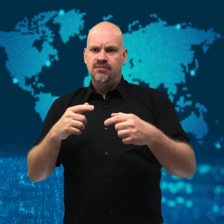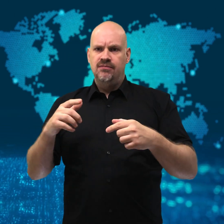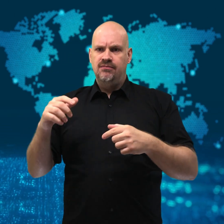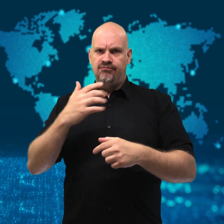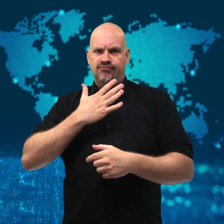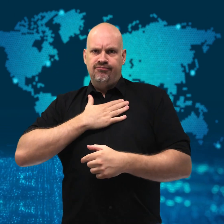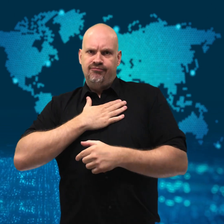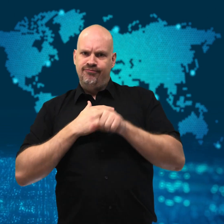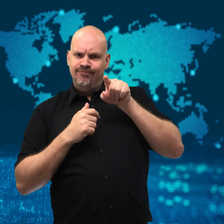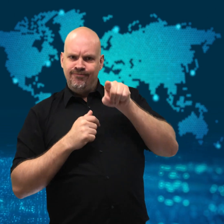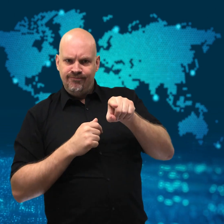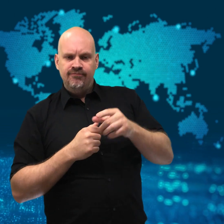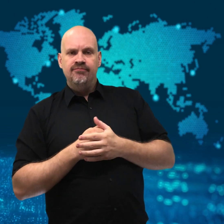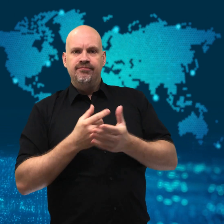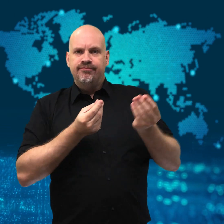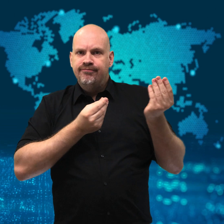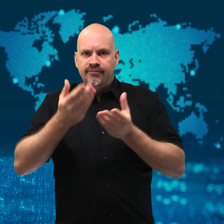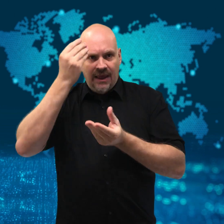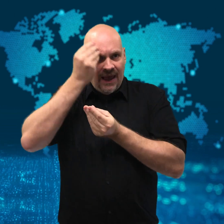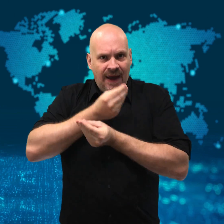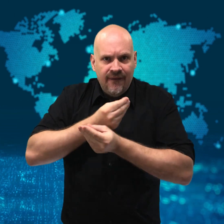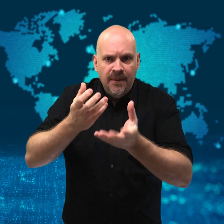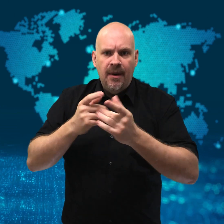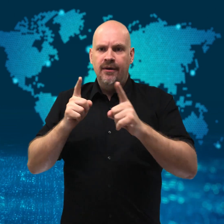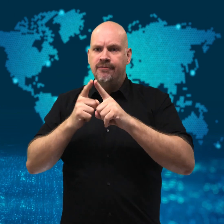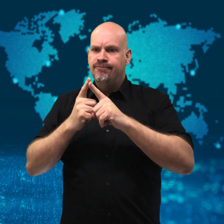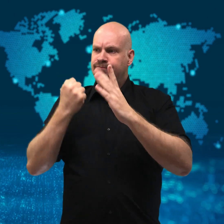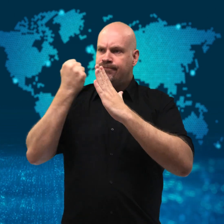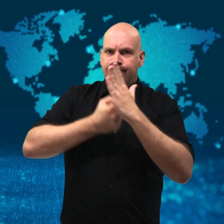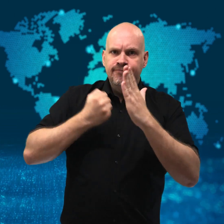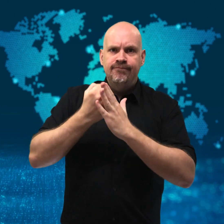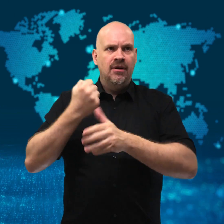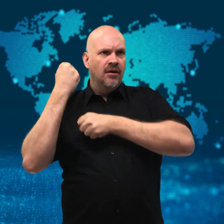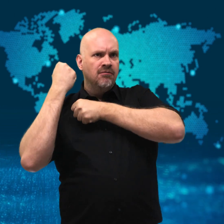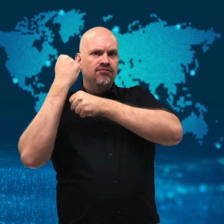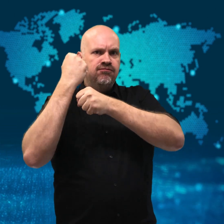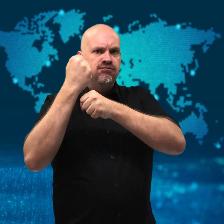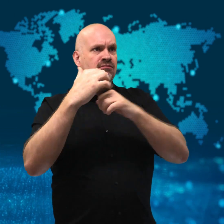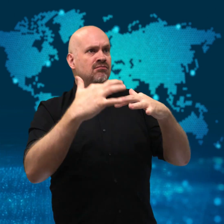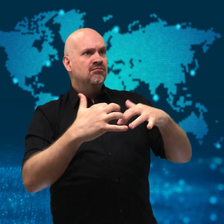anti-government demonstrations. In 2019,